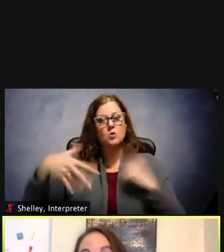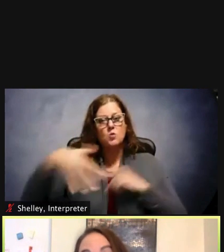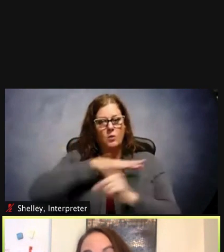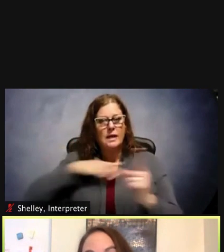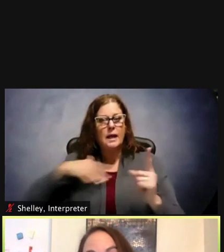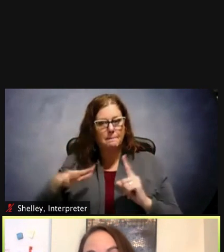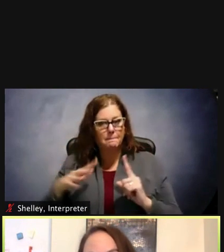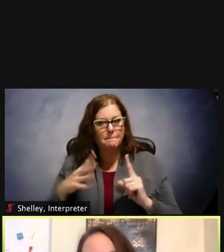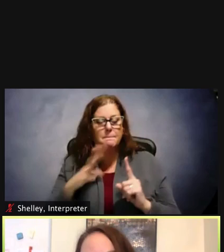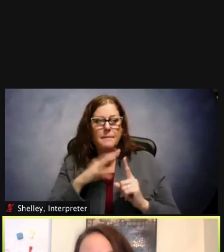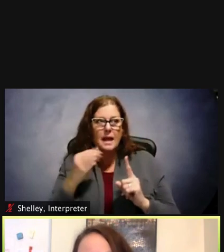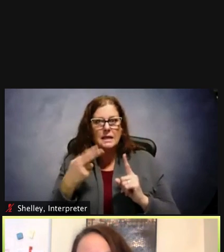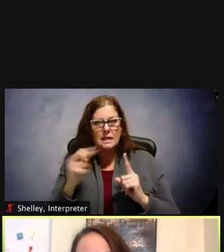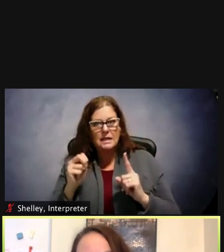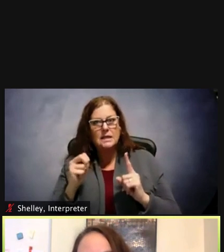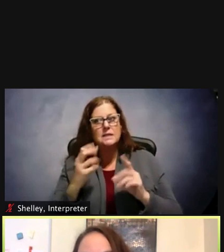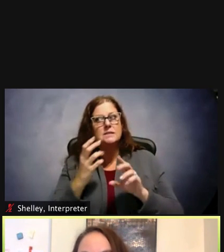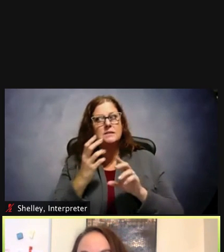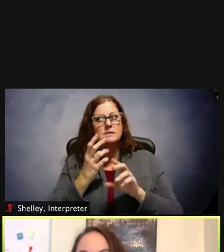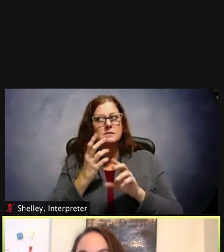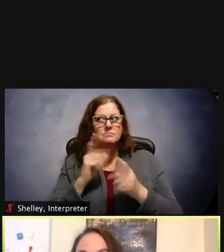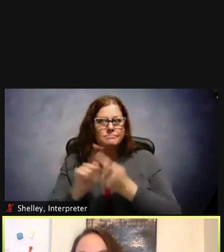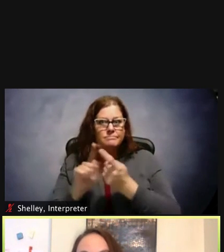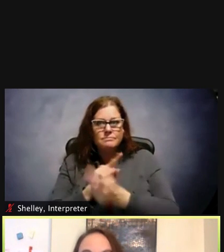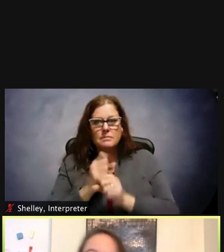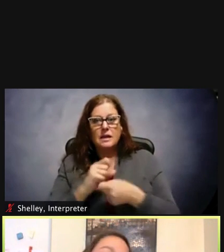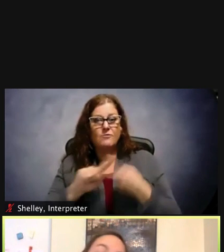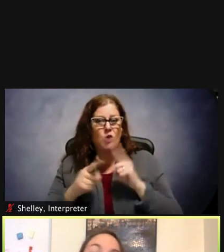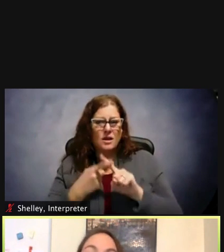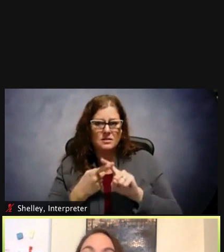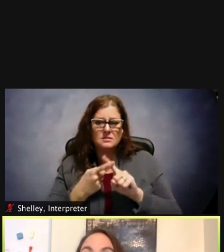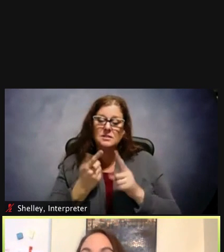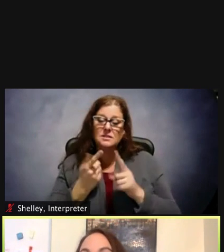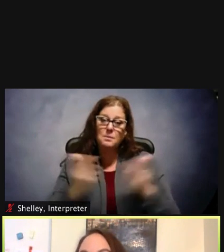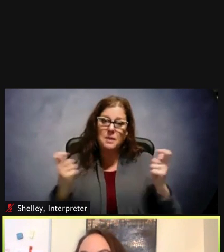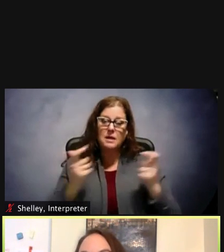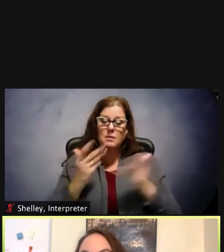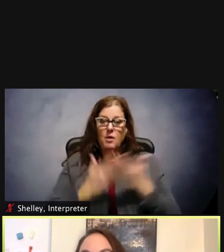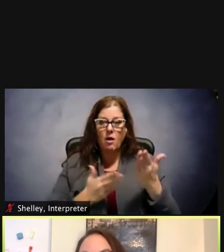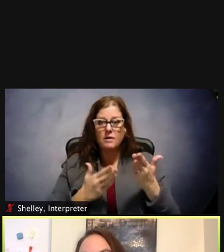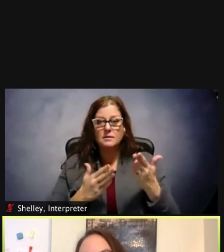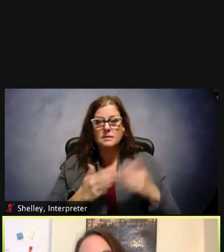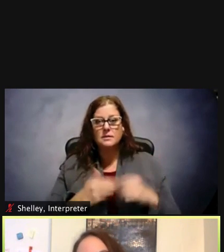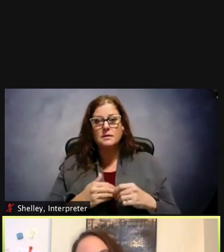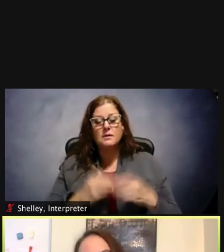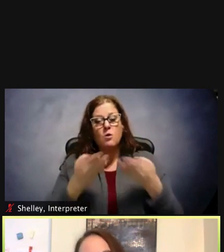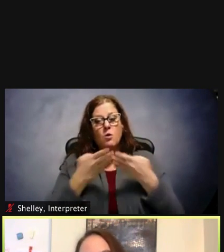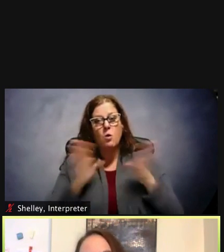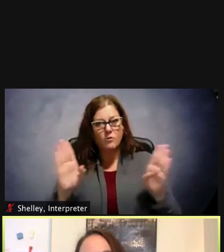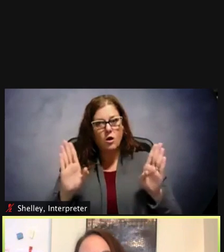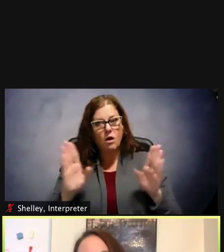fact that he is making friends is also just a huge component in overall development and growth.